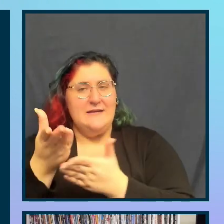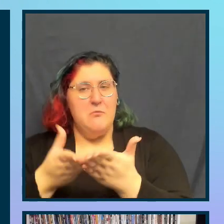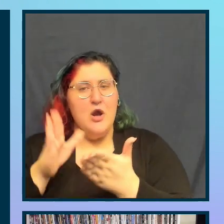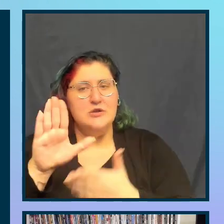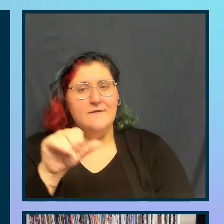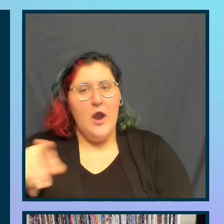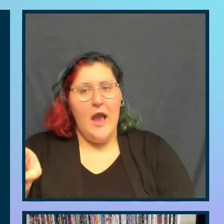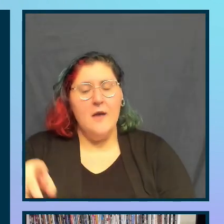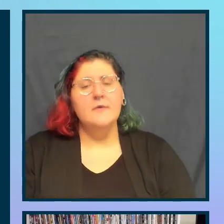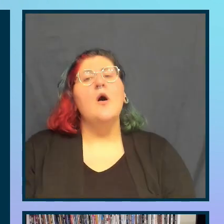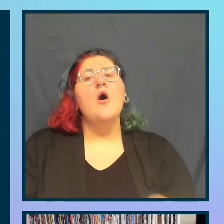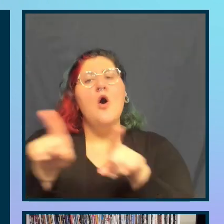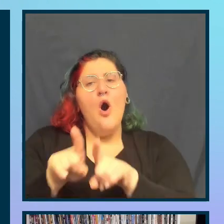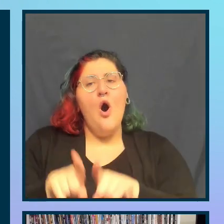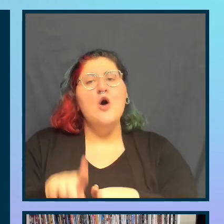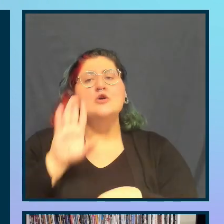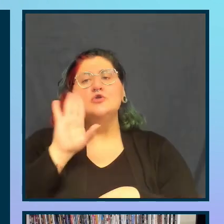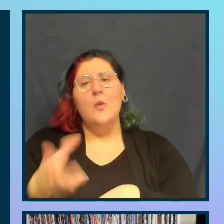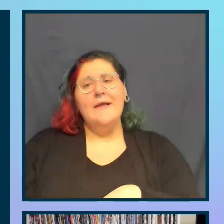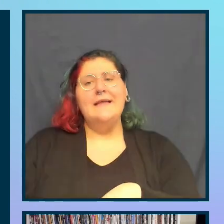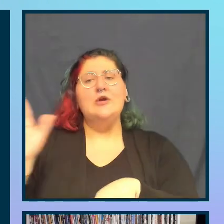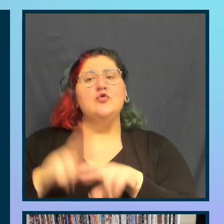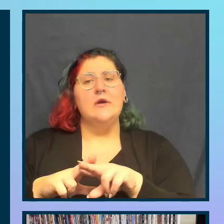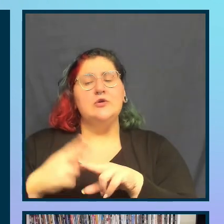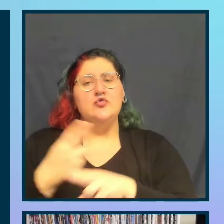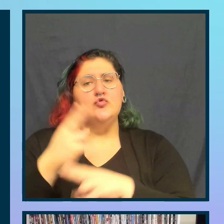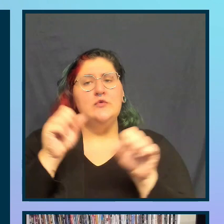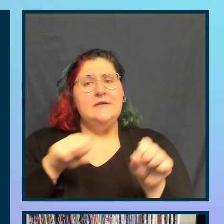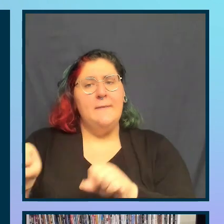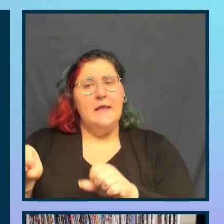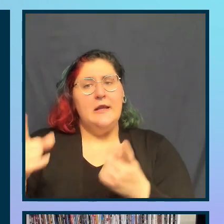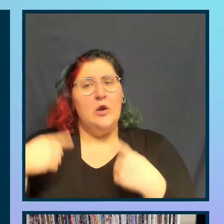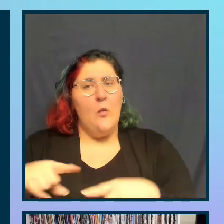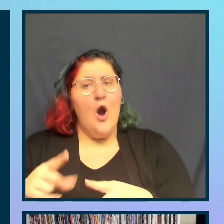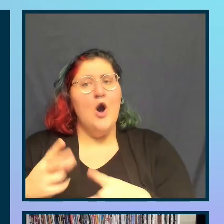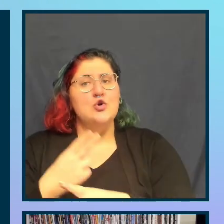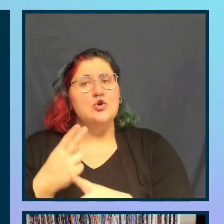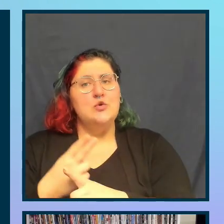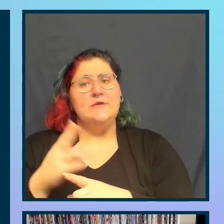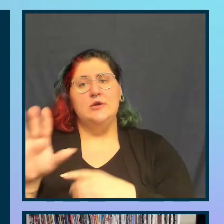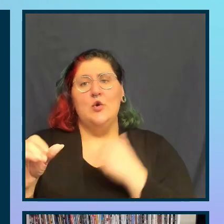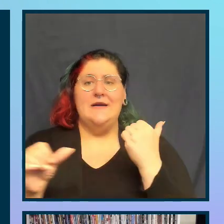while using assistive technology. So if you're at all familiar with HTML, the DOM,